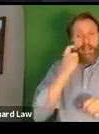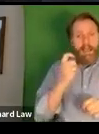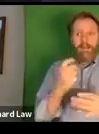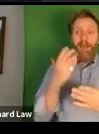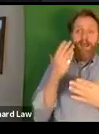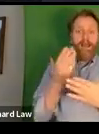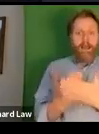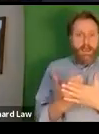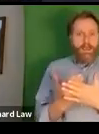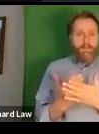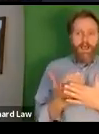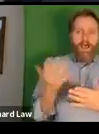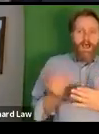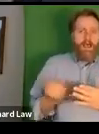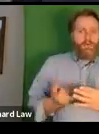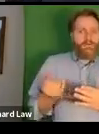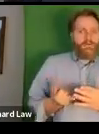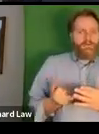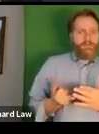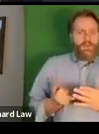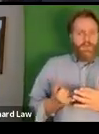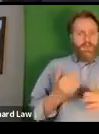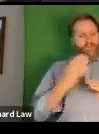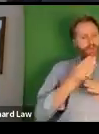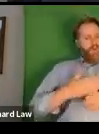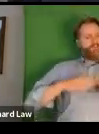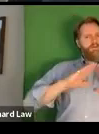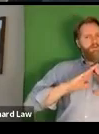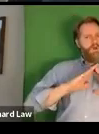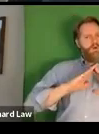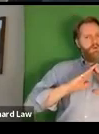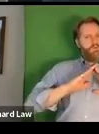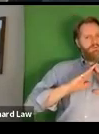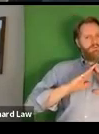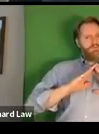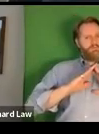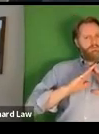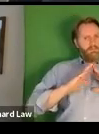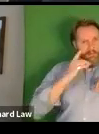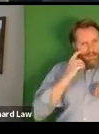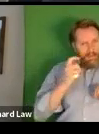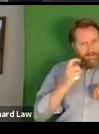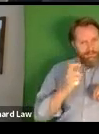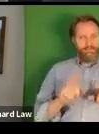the MOJ? Well Jenny we've just raised this again today in a meeting and the